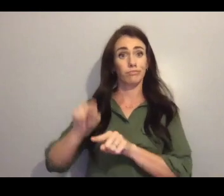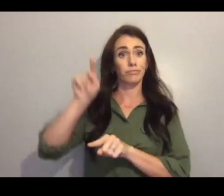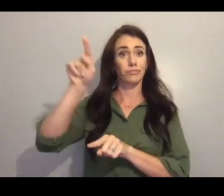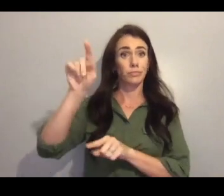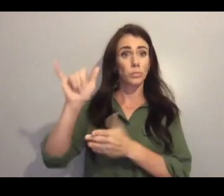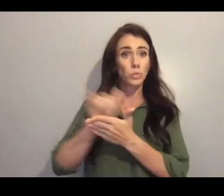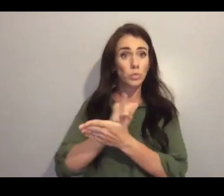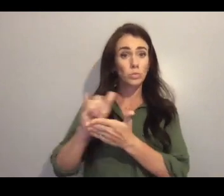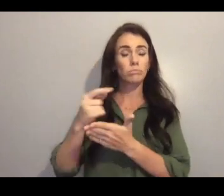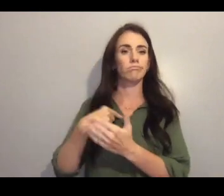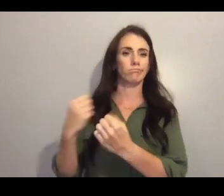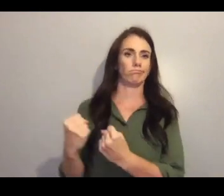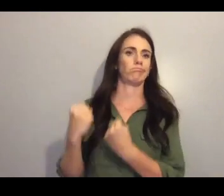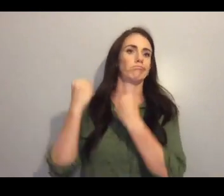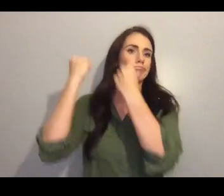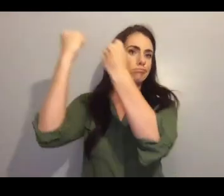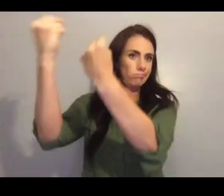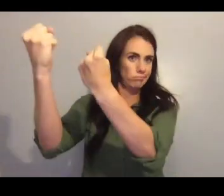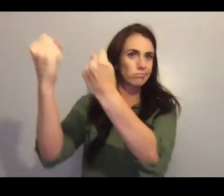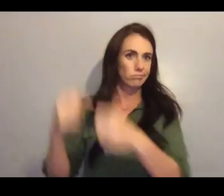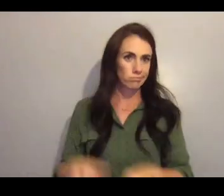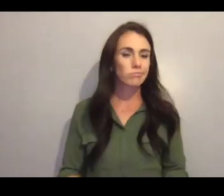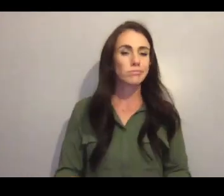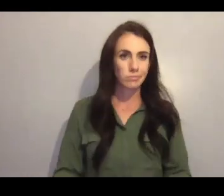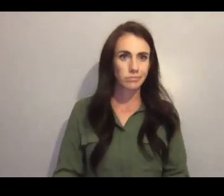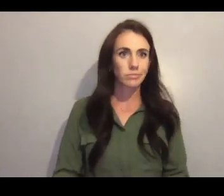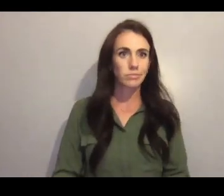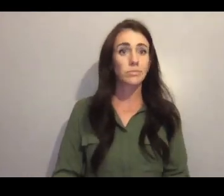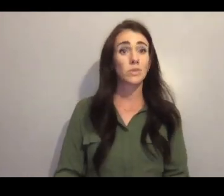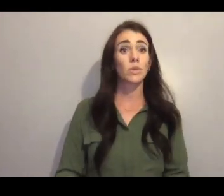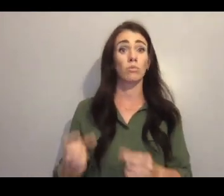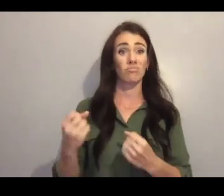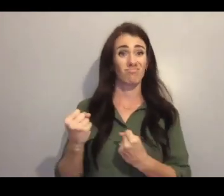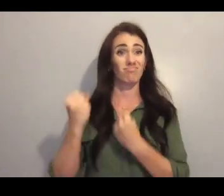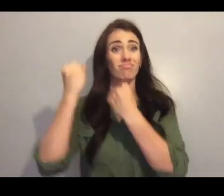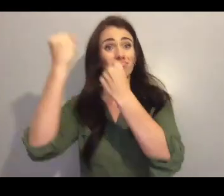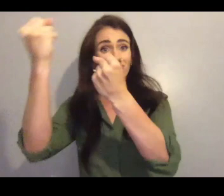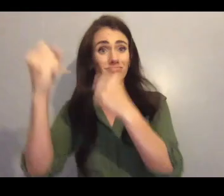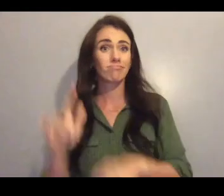or I could go from Florida to new york i could drive up north